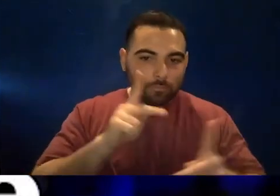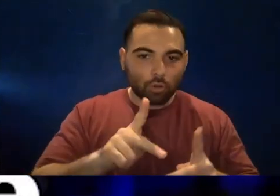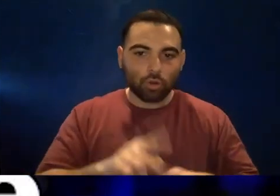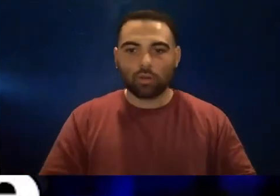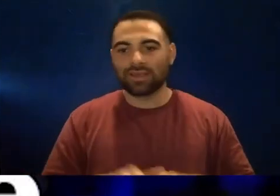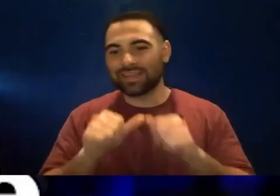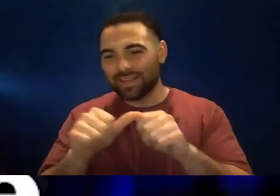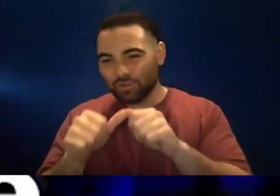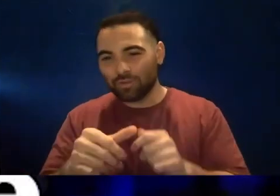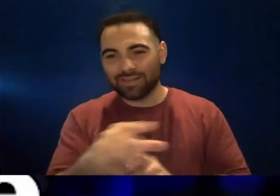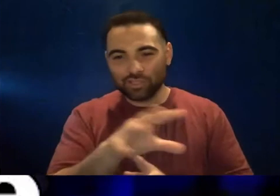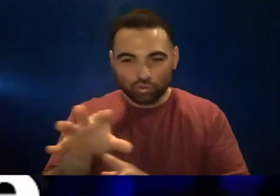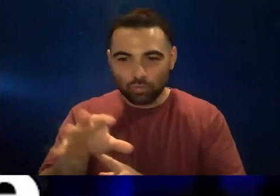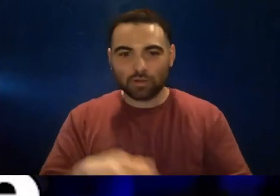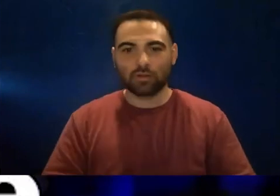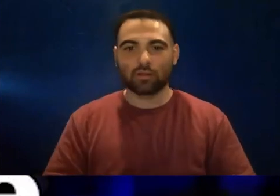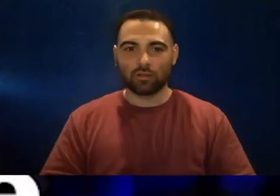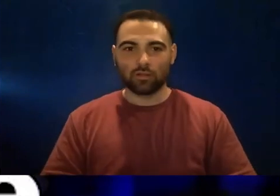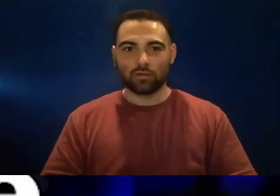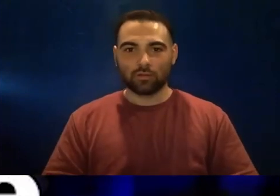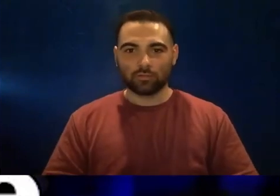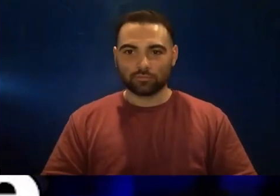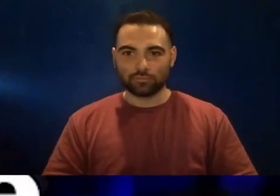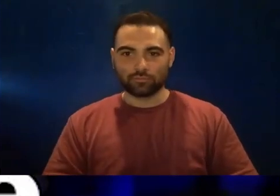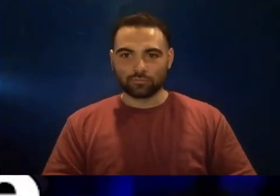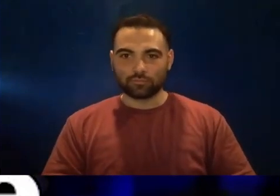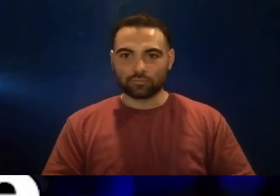and getting what you can into the can as they say.